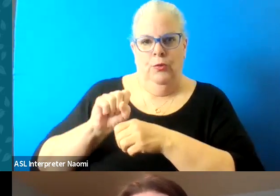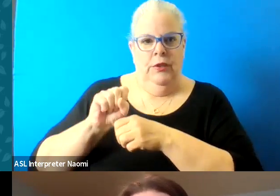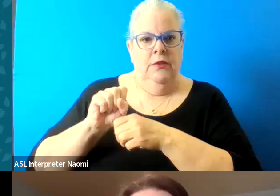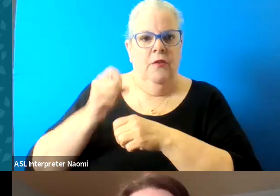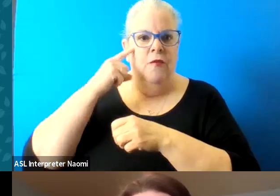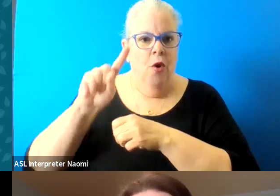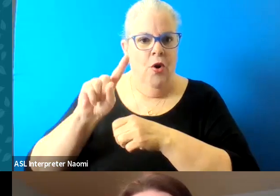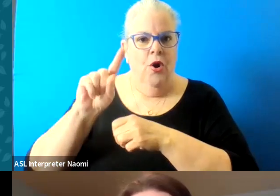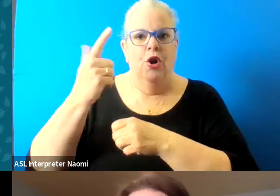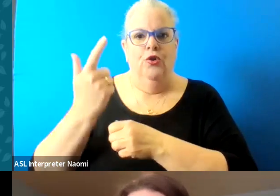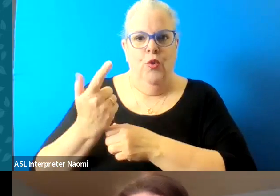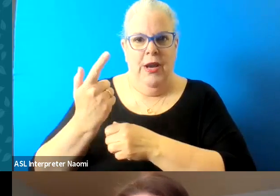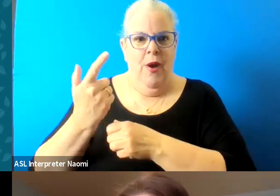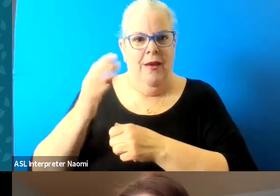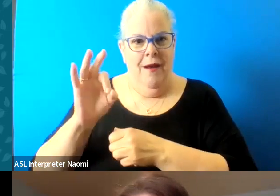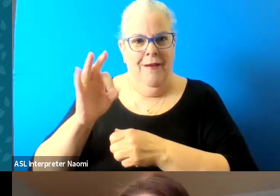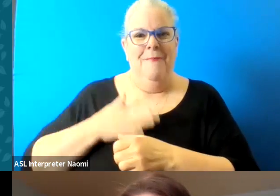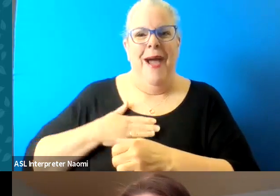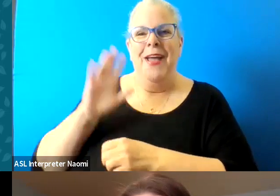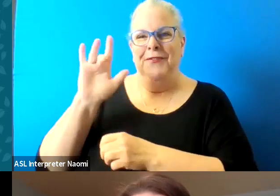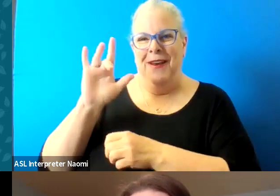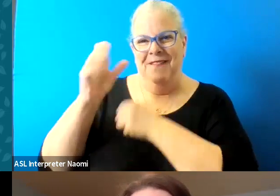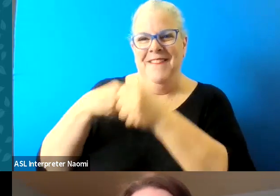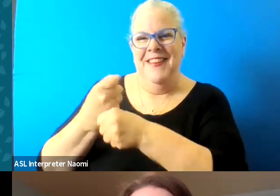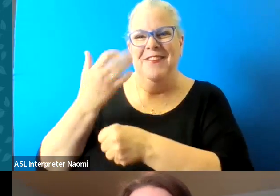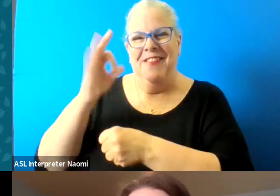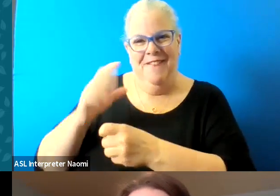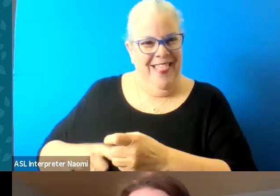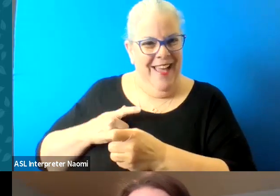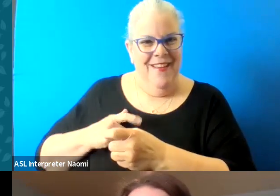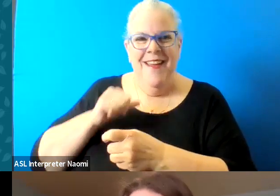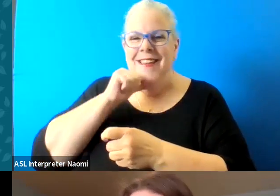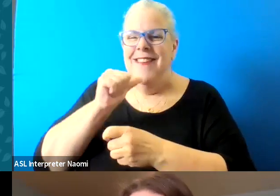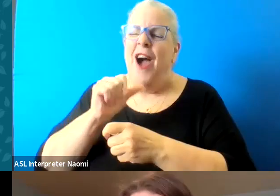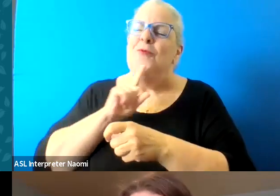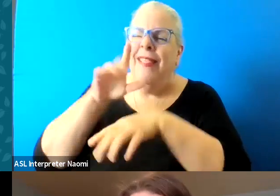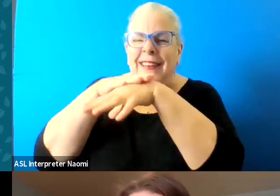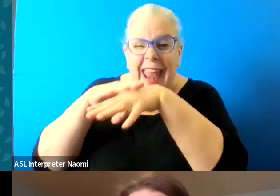for 21 of my 25 years of life. So not quite a native, but pretty darn close,